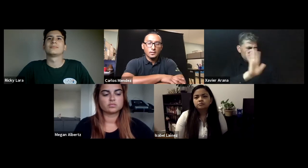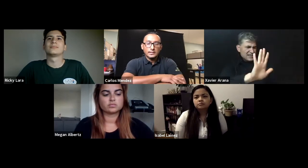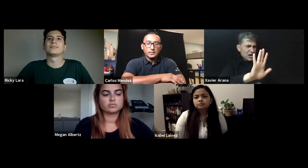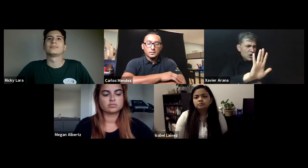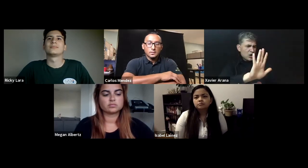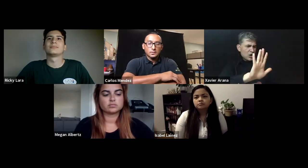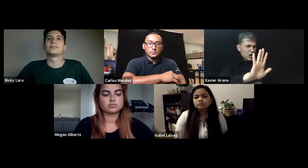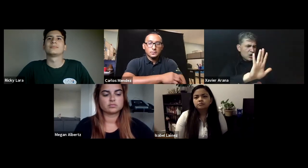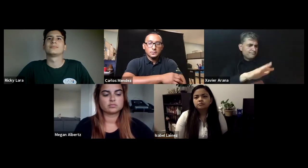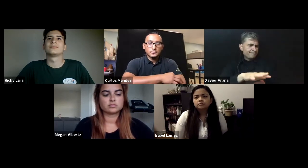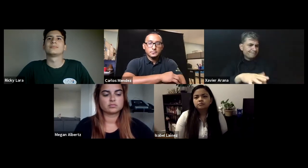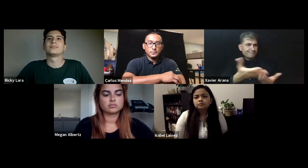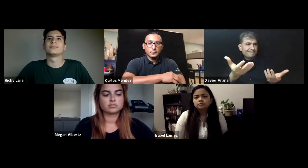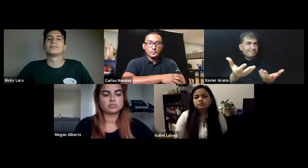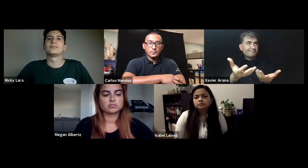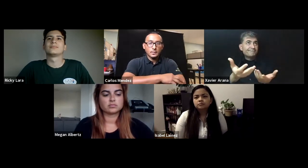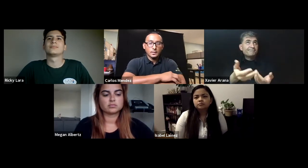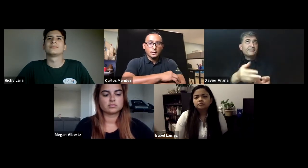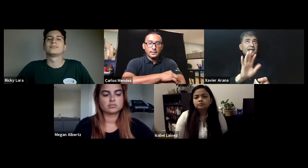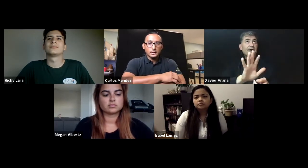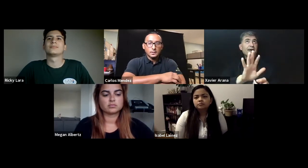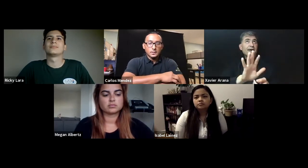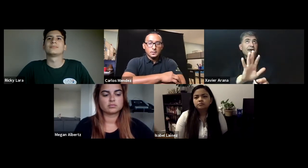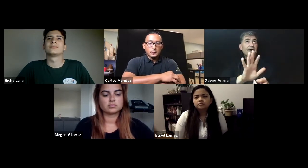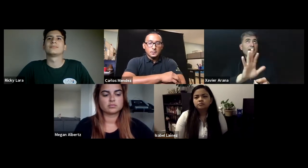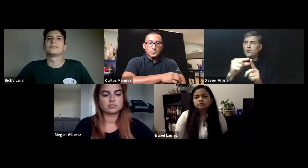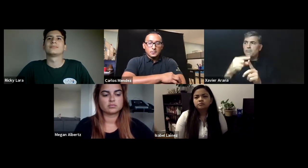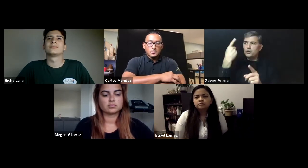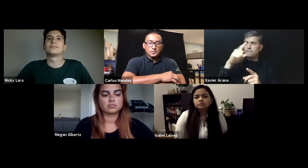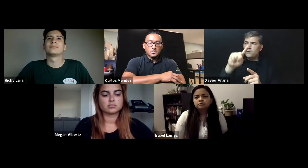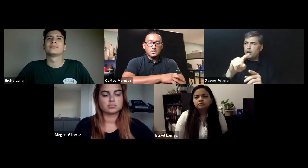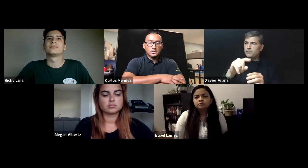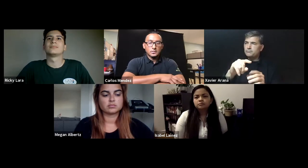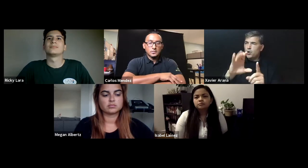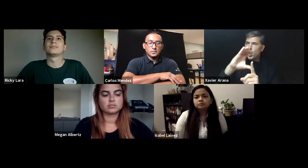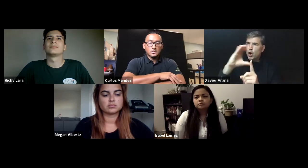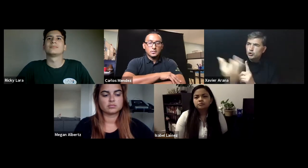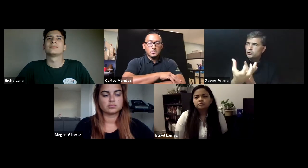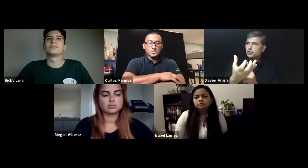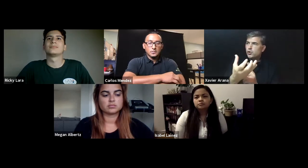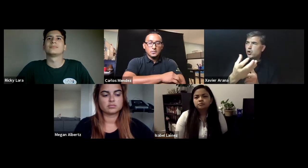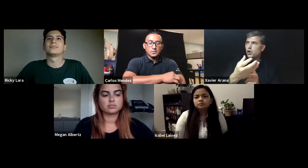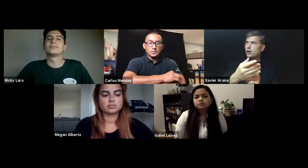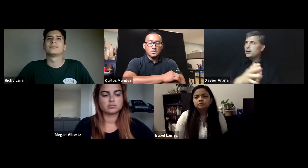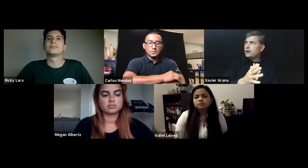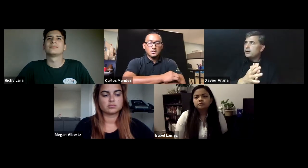And really, older people, you could understand their, um... What's the word I'm looking for?